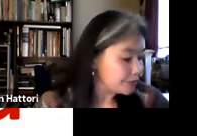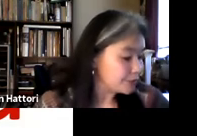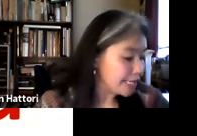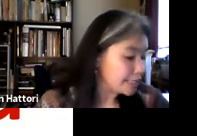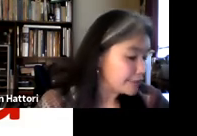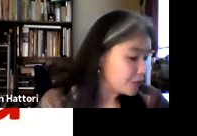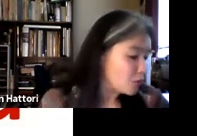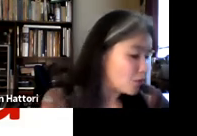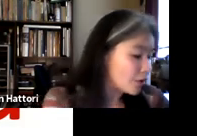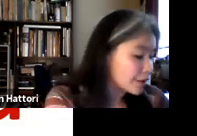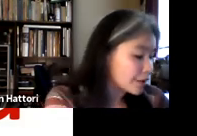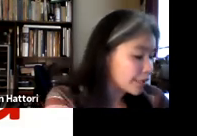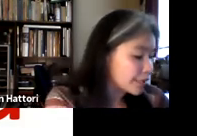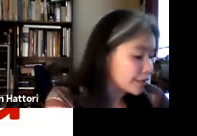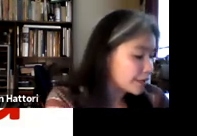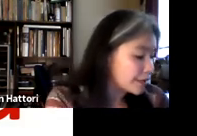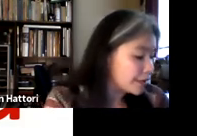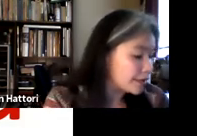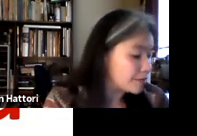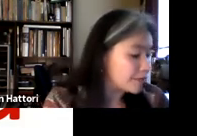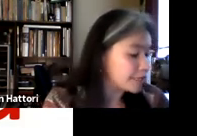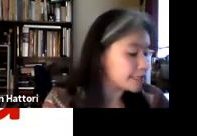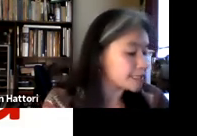better built than the assembly centers. But there's not much